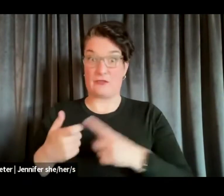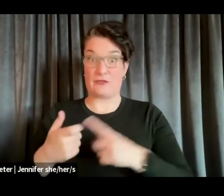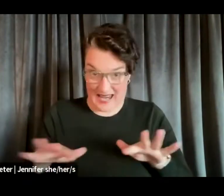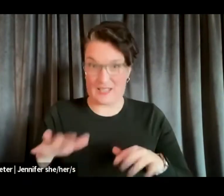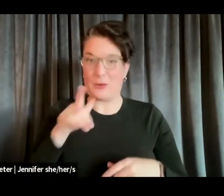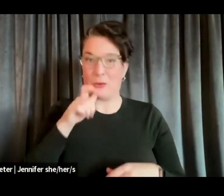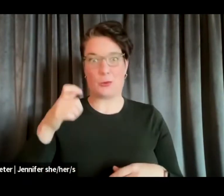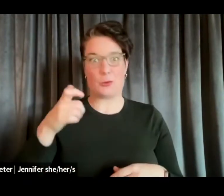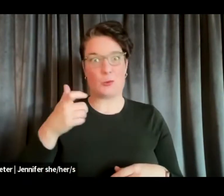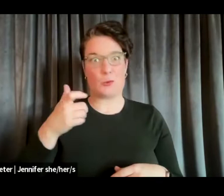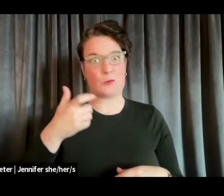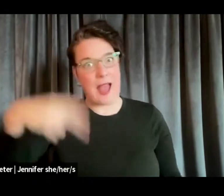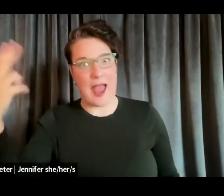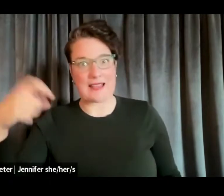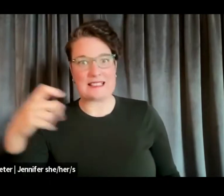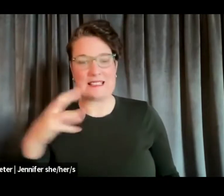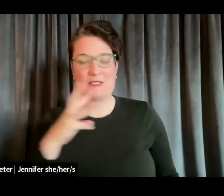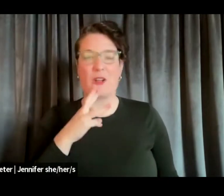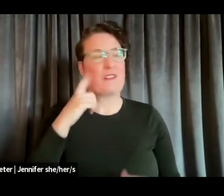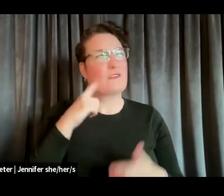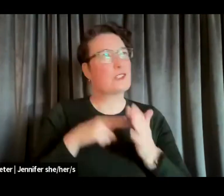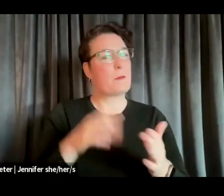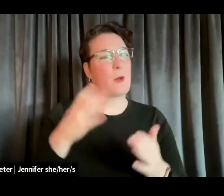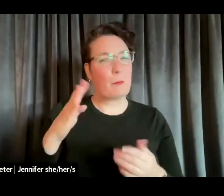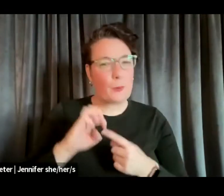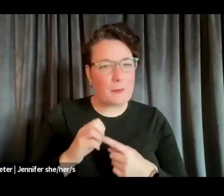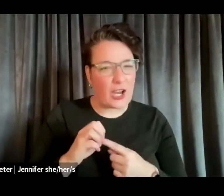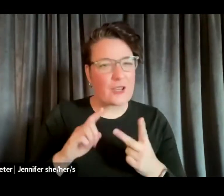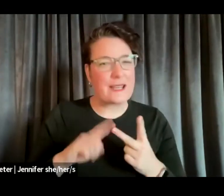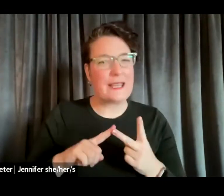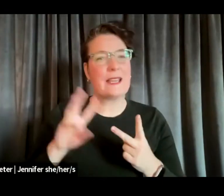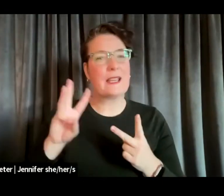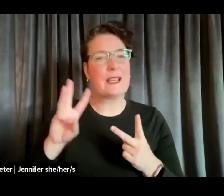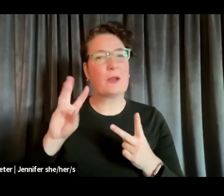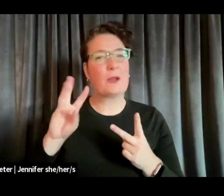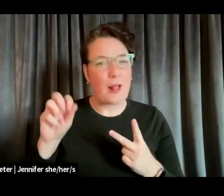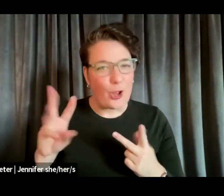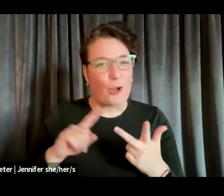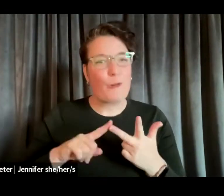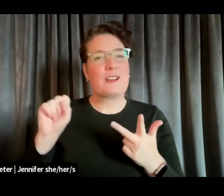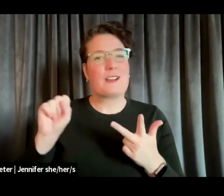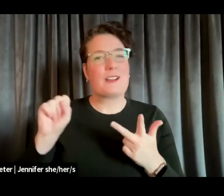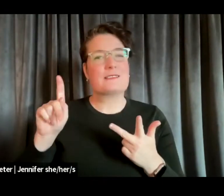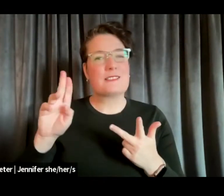Blueberry and Willow and skullcap were some that we've used.